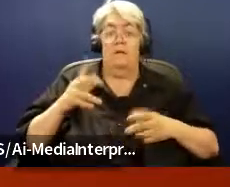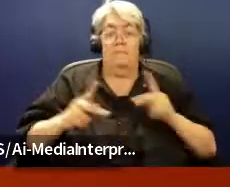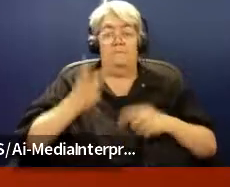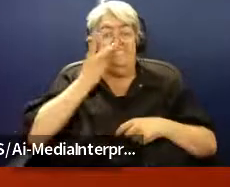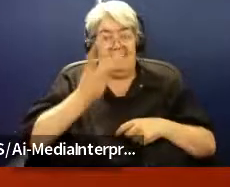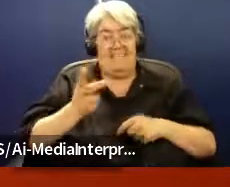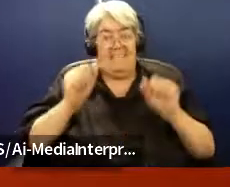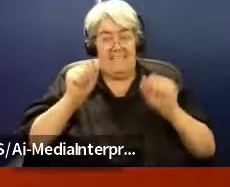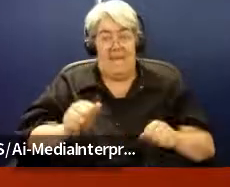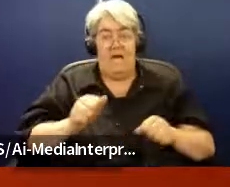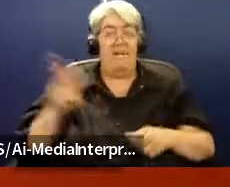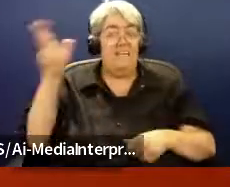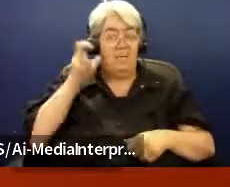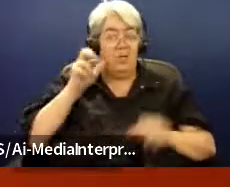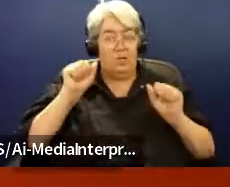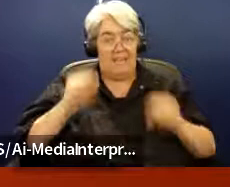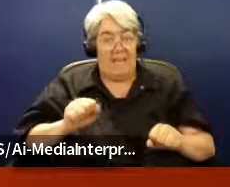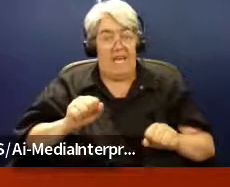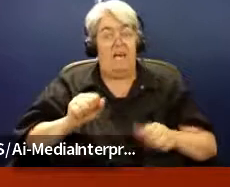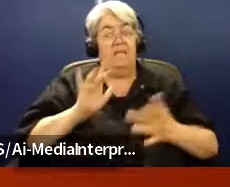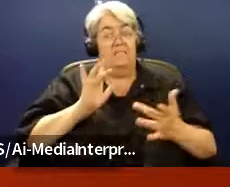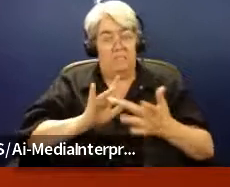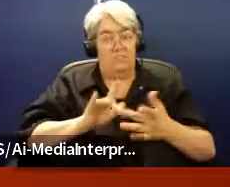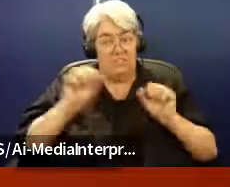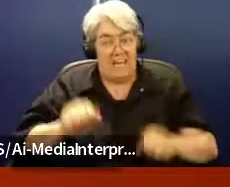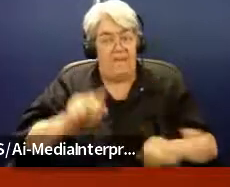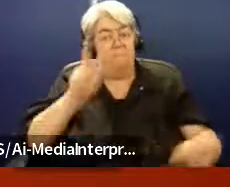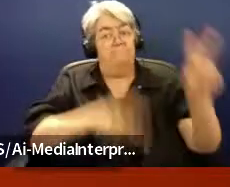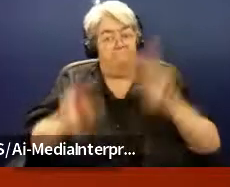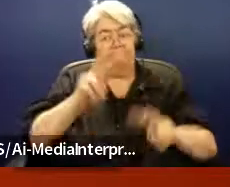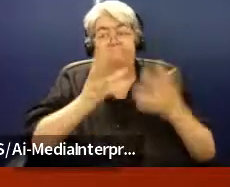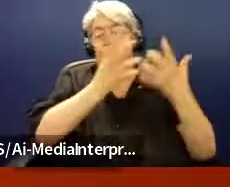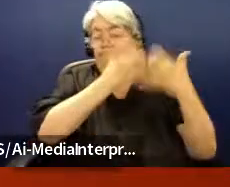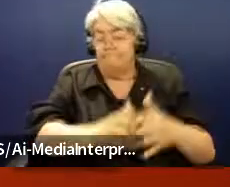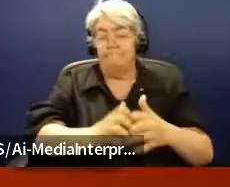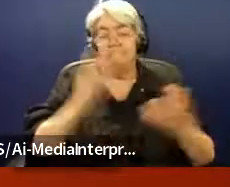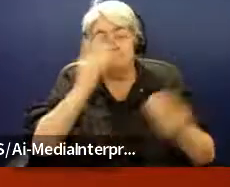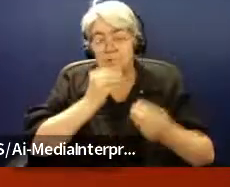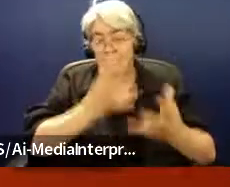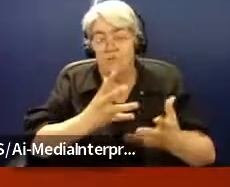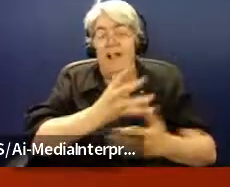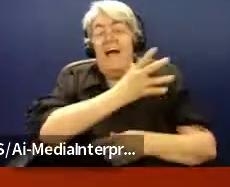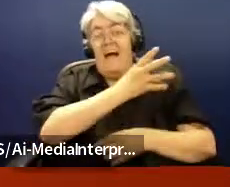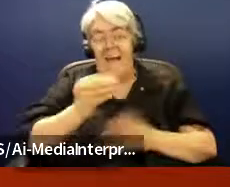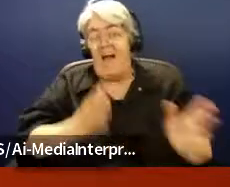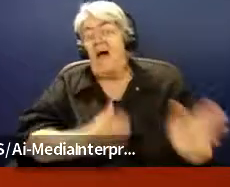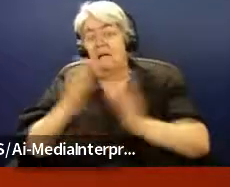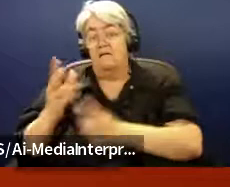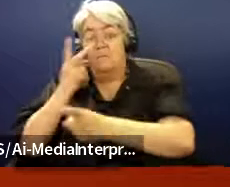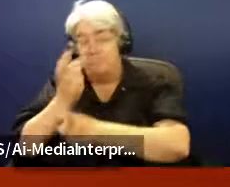For people with and without disabilities, good accessible websites … Websites that are good, accessible sites also